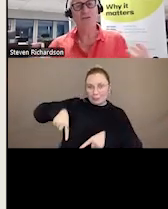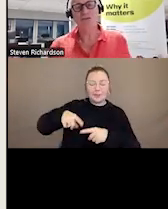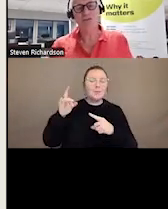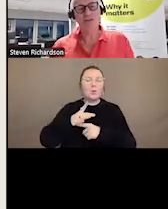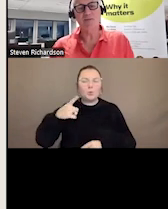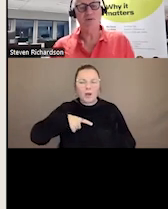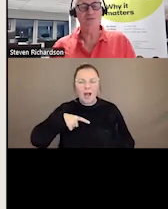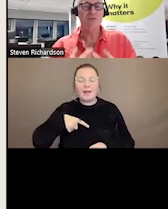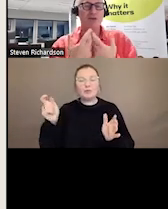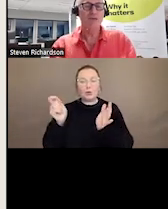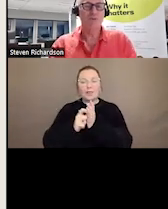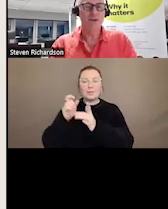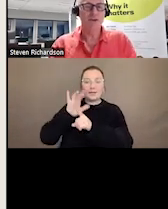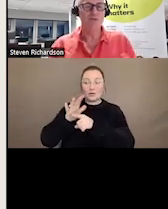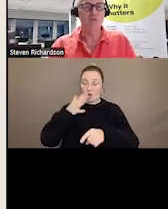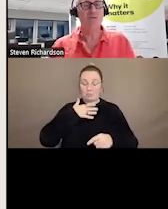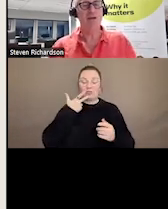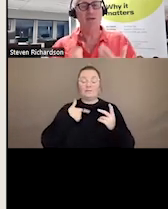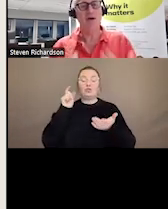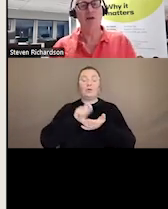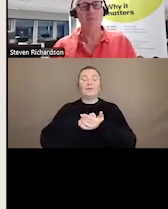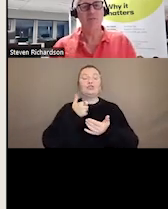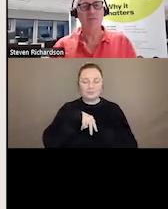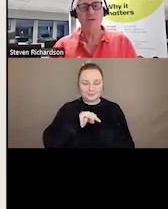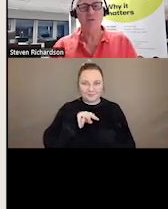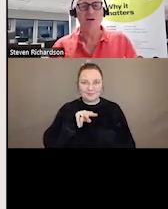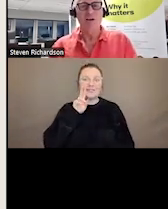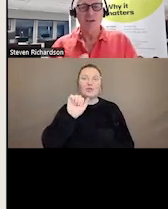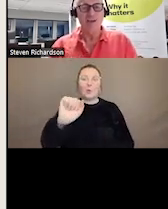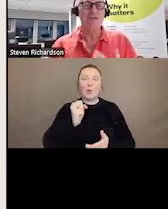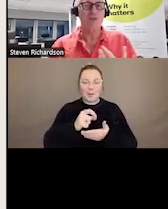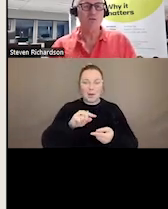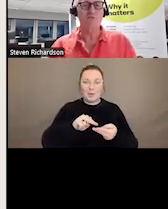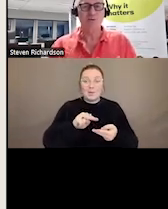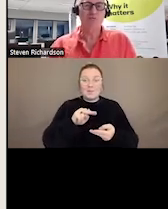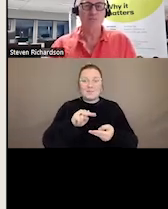like to see once they have made a donation, your tally go up. In as close to real time